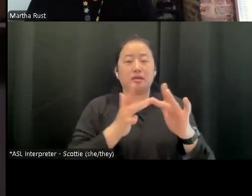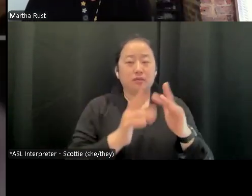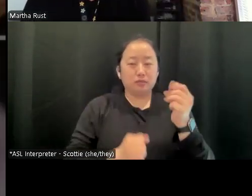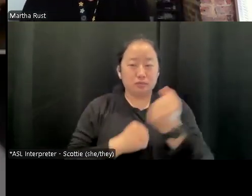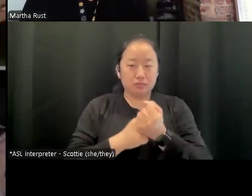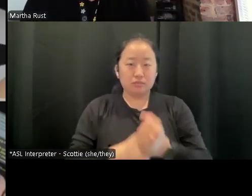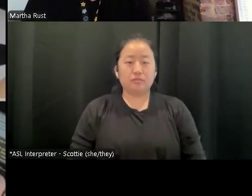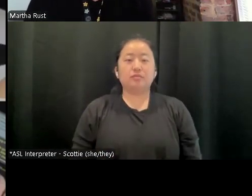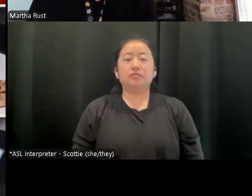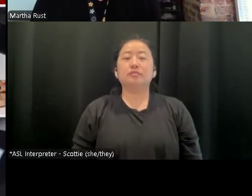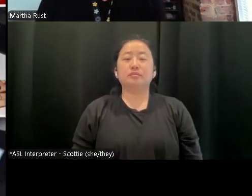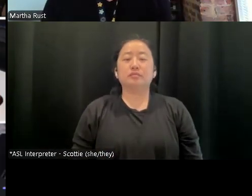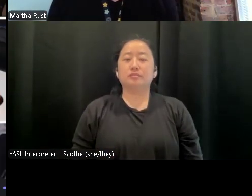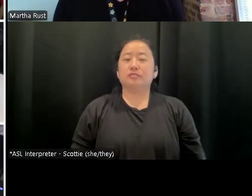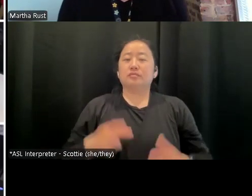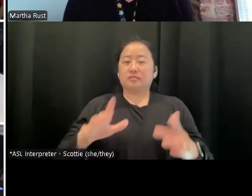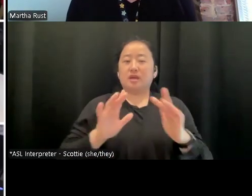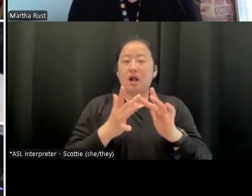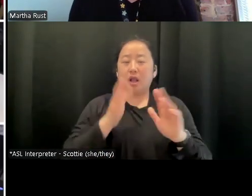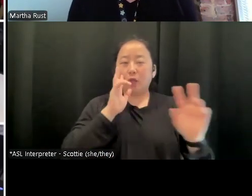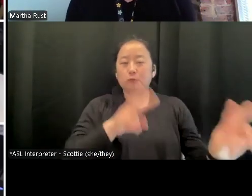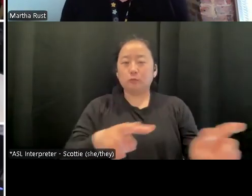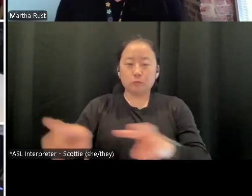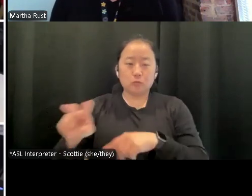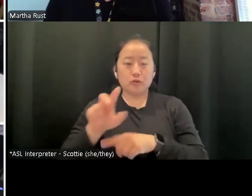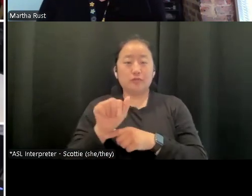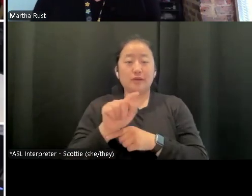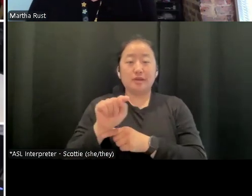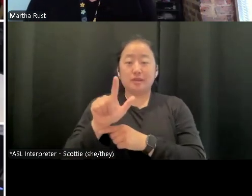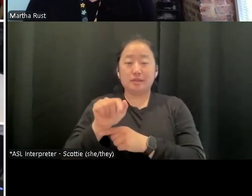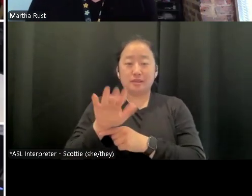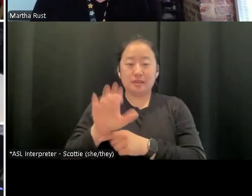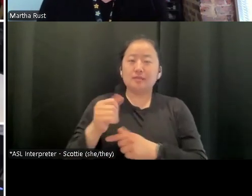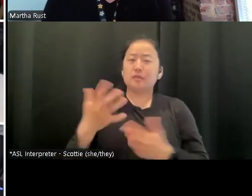We have created this virtual tour of our assistive technology labs as a way for everyone to grab